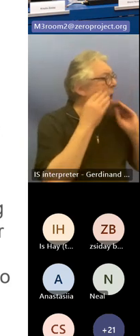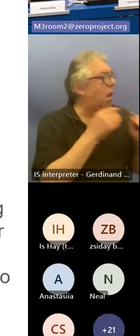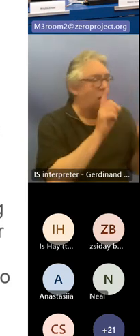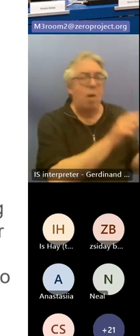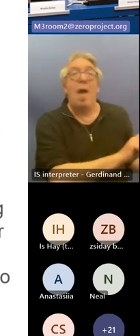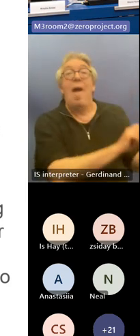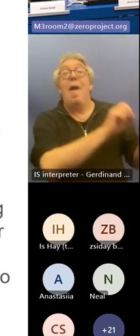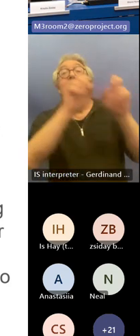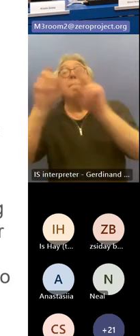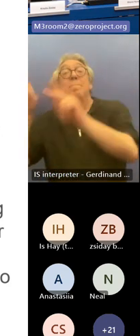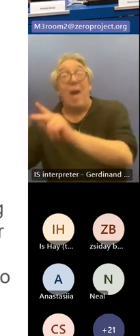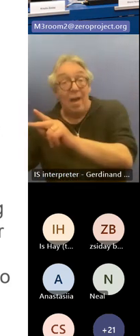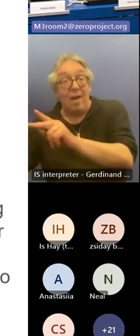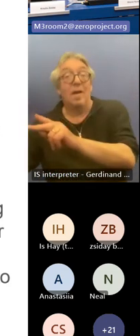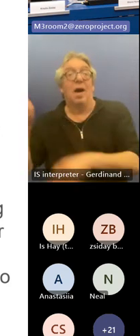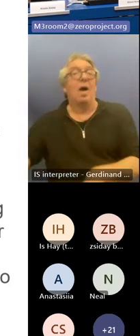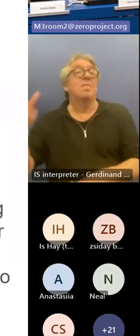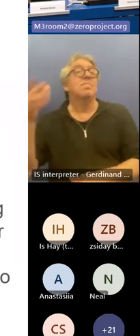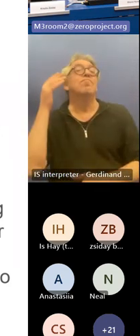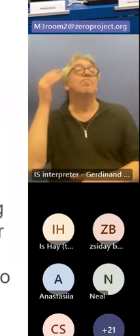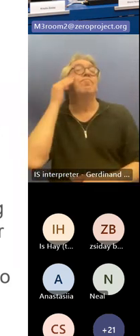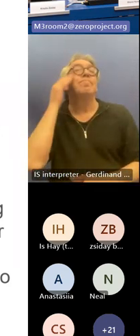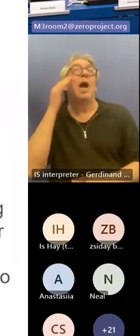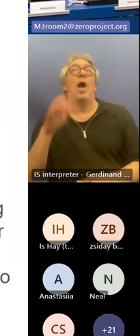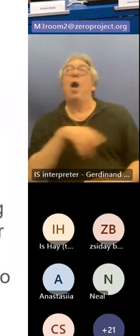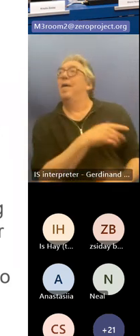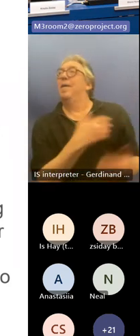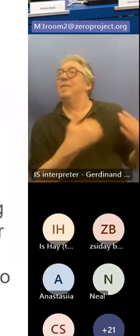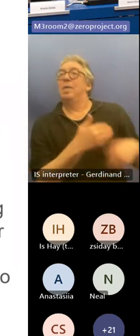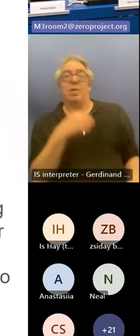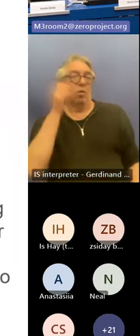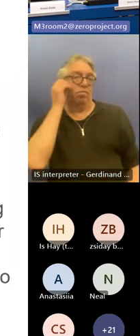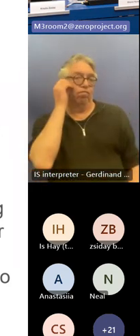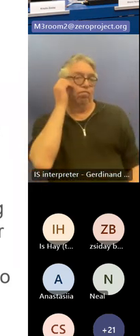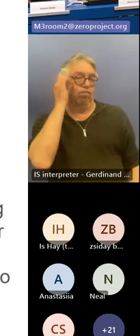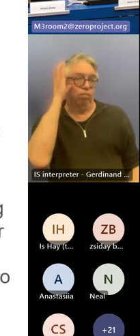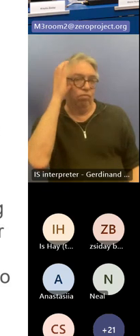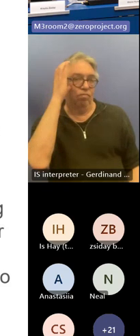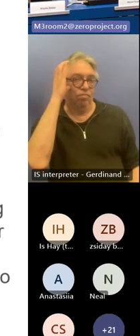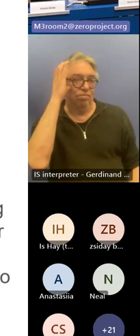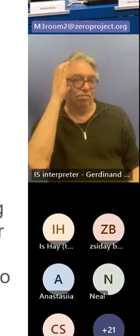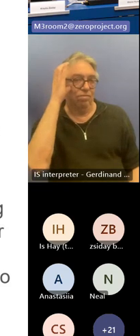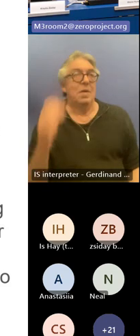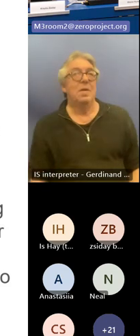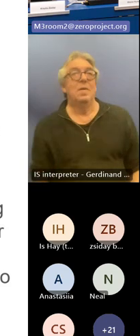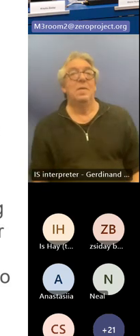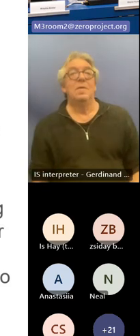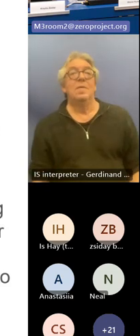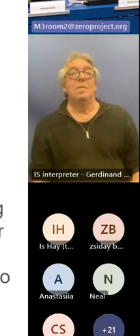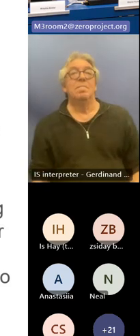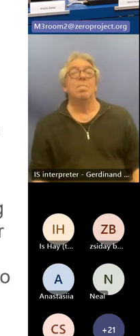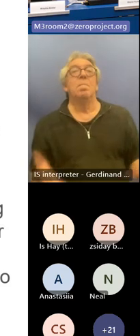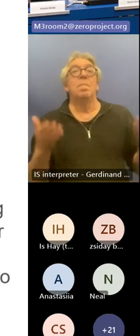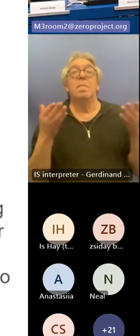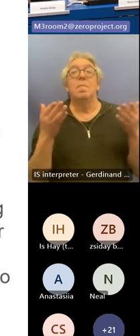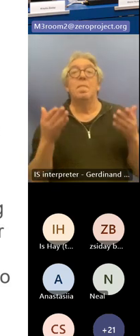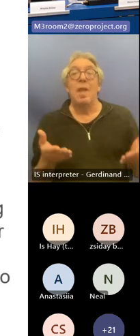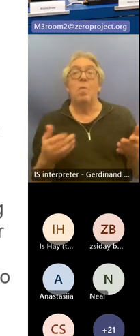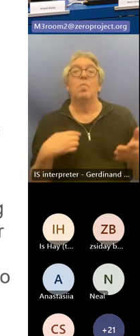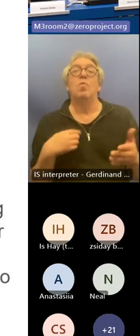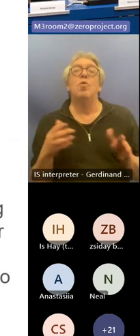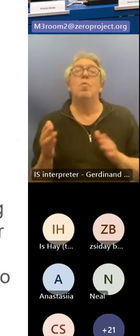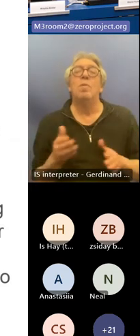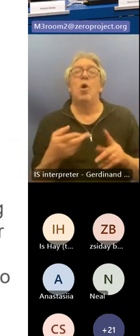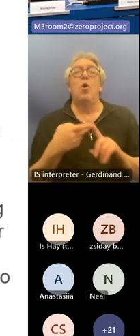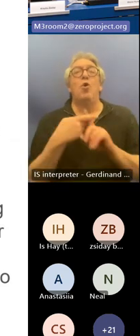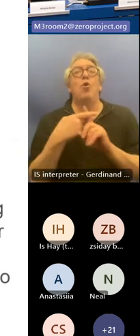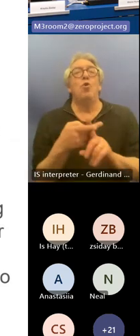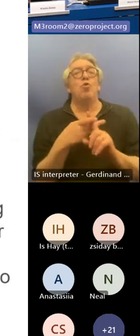top down about inclusion. We are also working on a toolkit that sort of helps these directors and